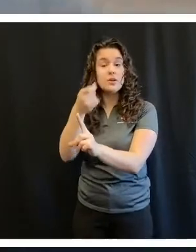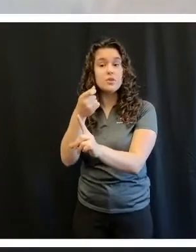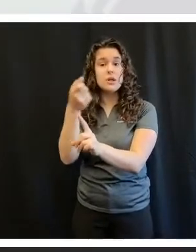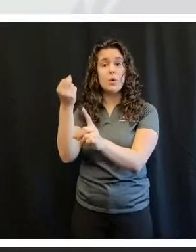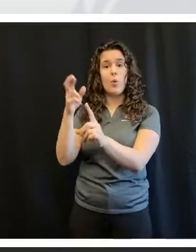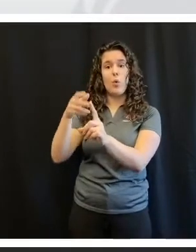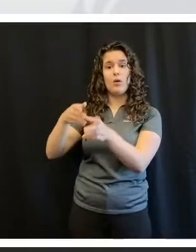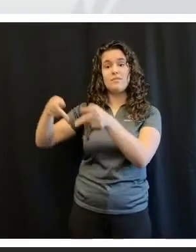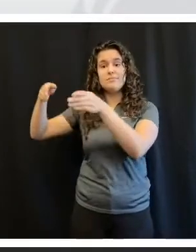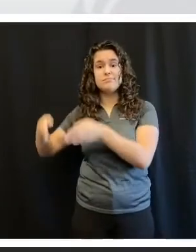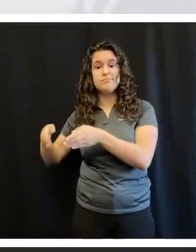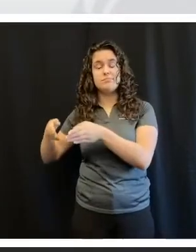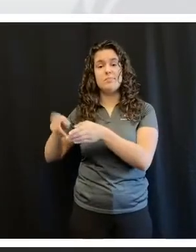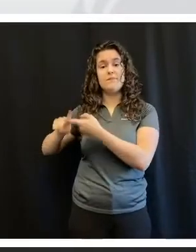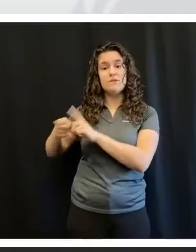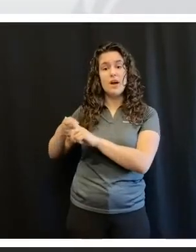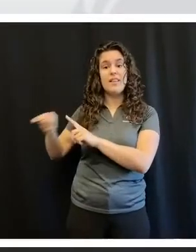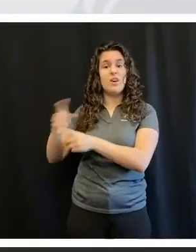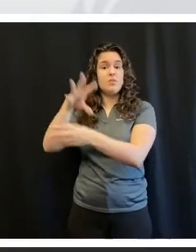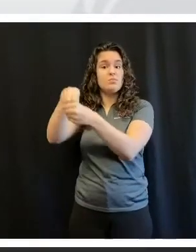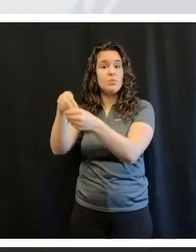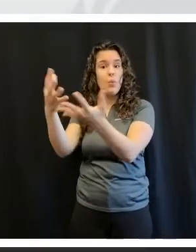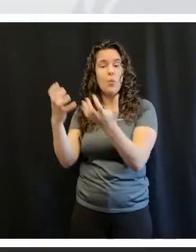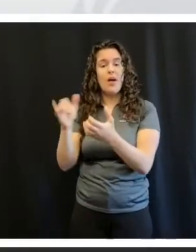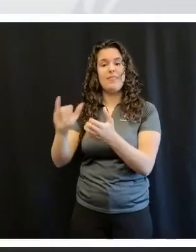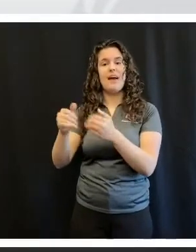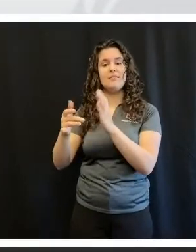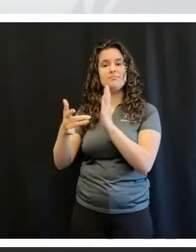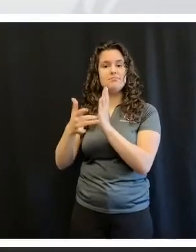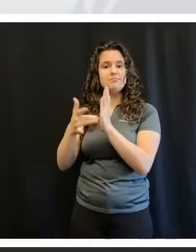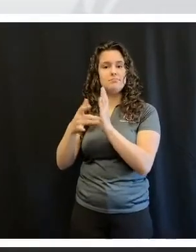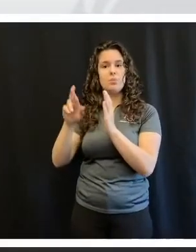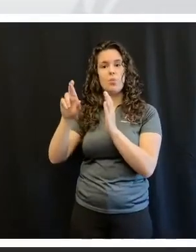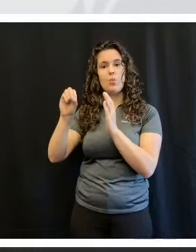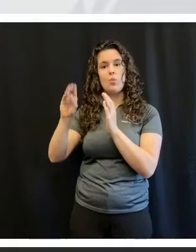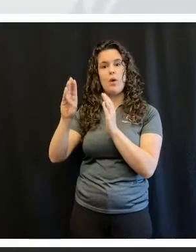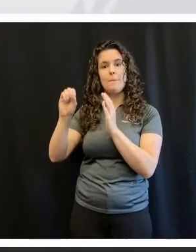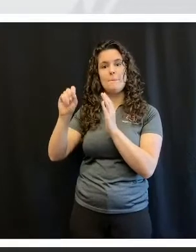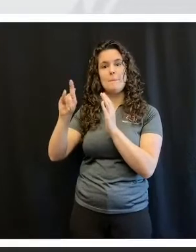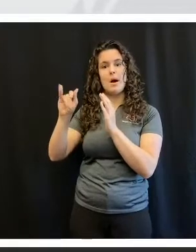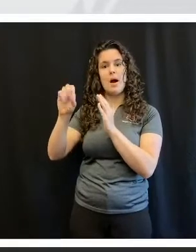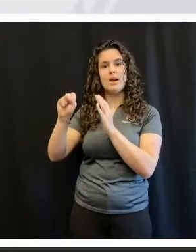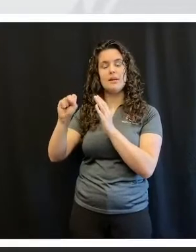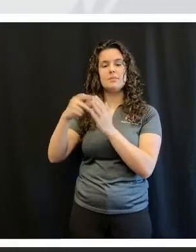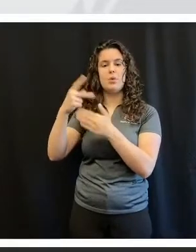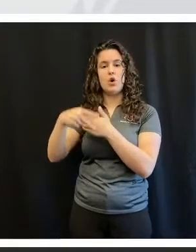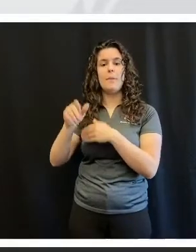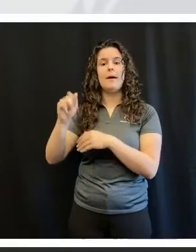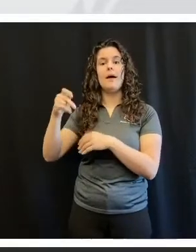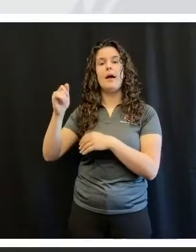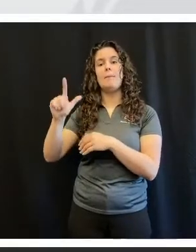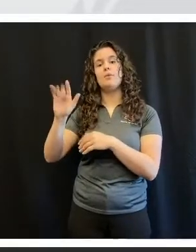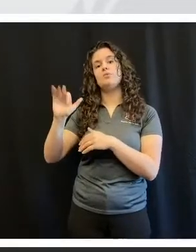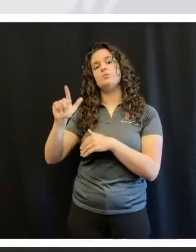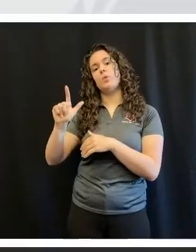in the digital robotics program. We have the meeting coming up on April 29th at 4 p.m. Central time. That'll get them more information about that.